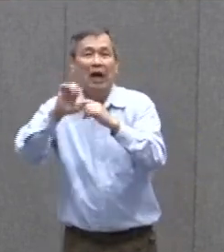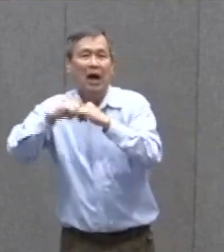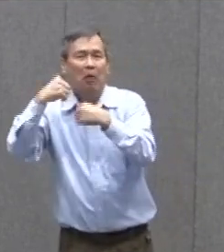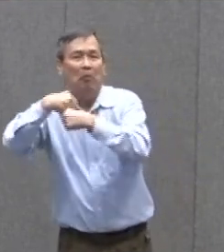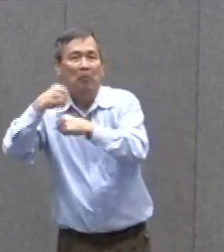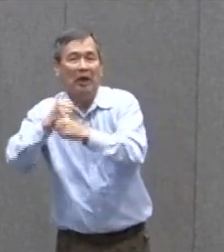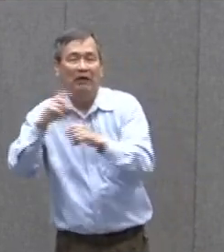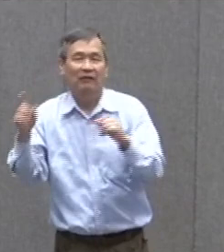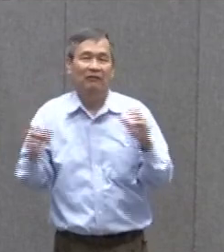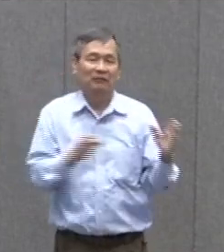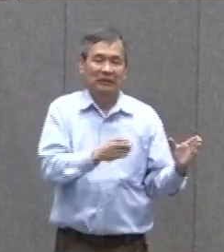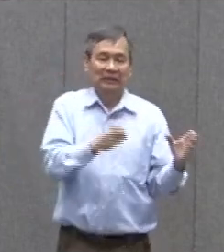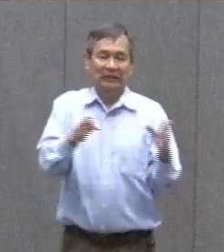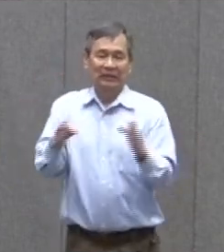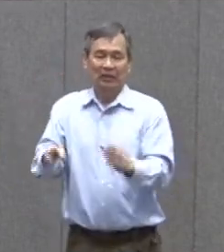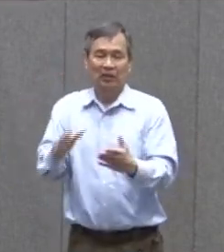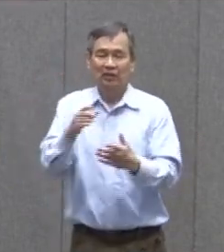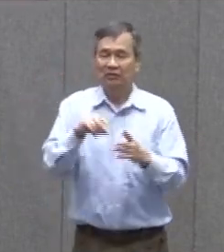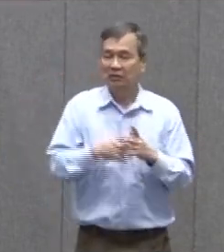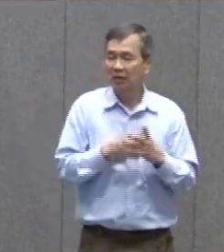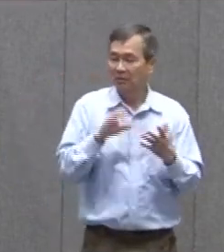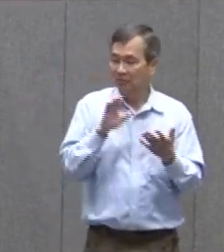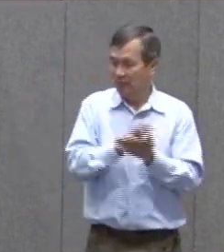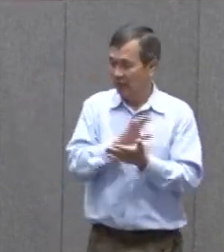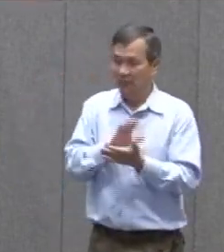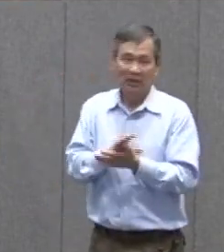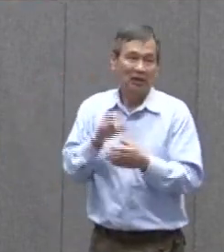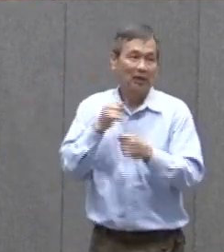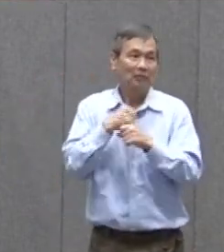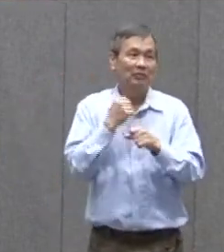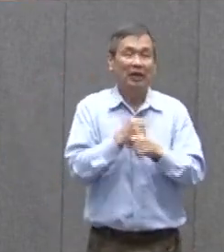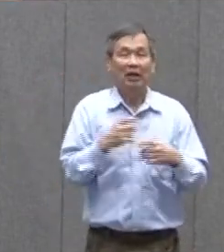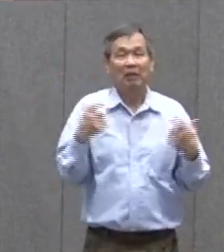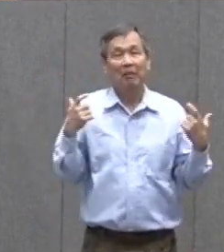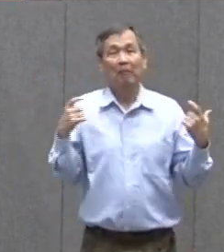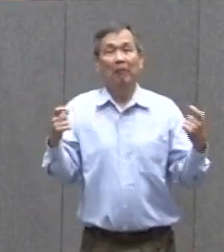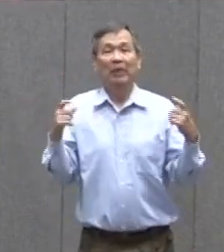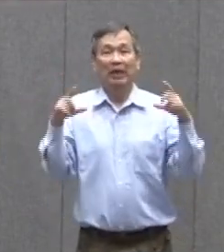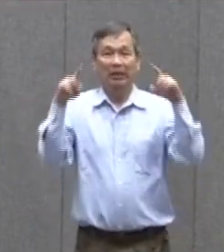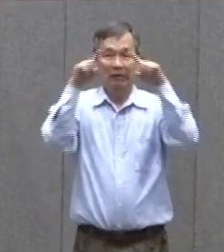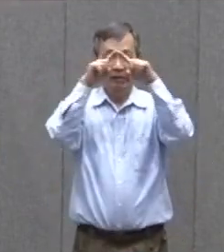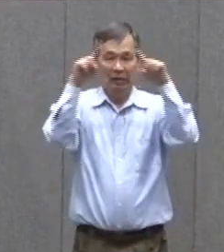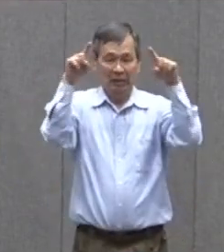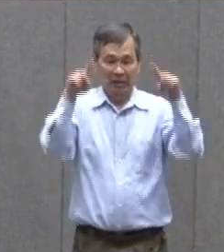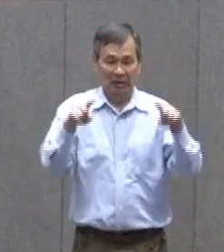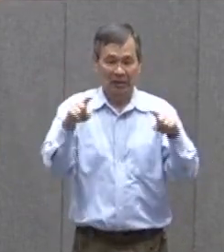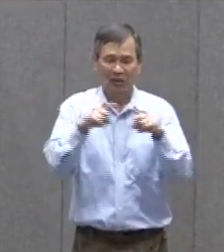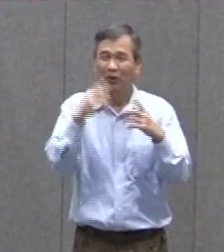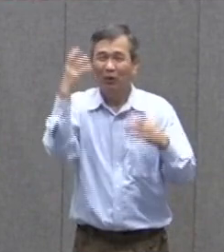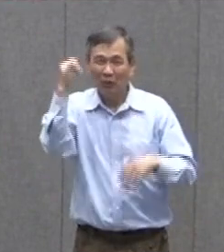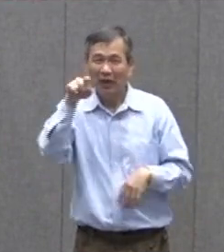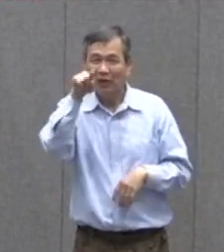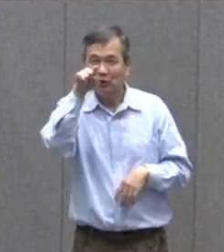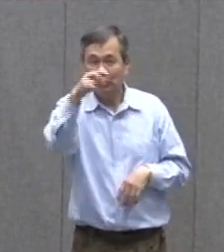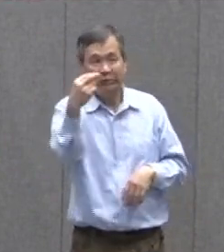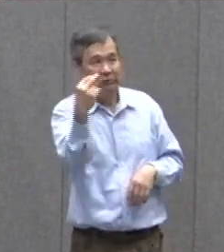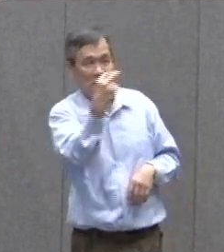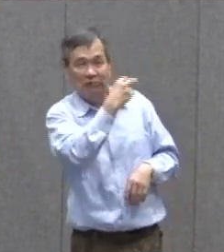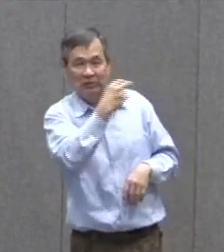So I started off with some paper and I made my cards very large so that you can see them at home. But I started off by writing numerals.